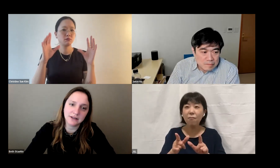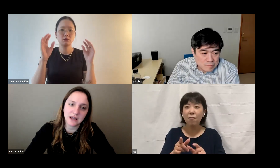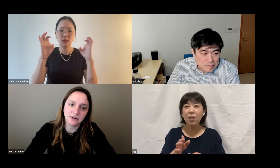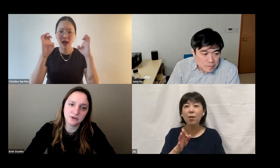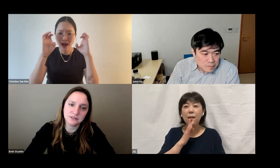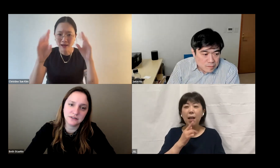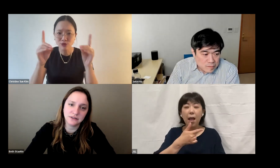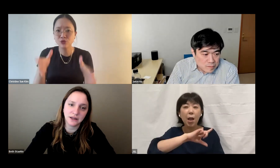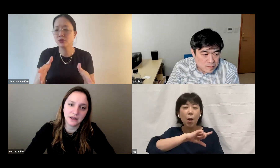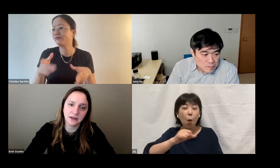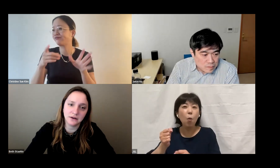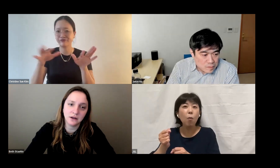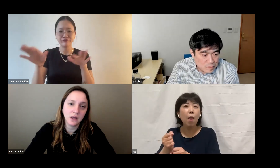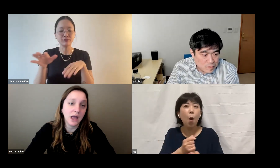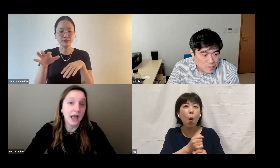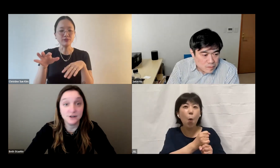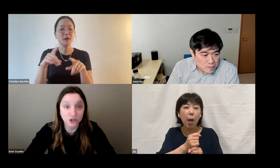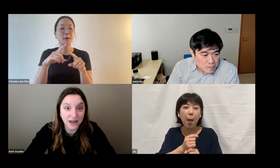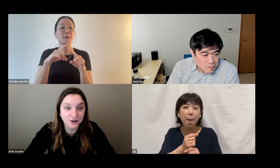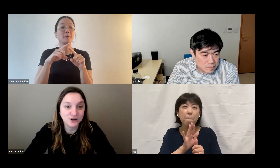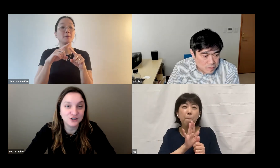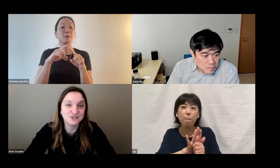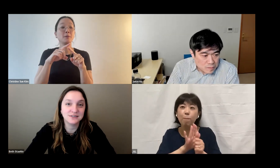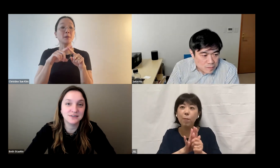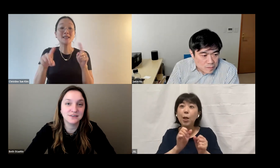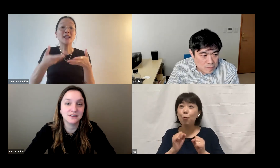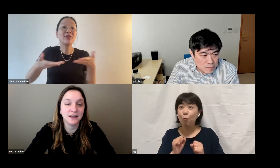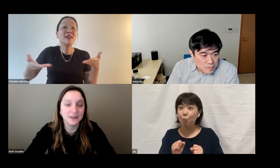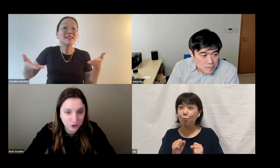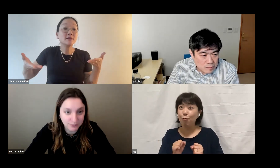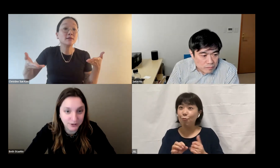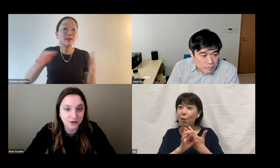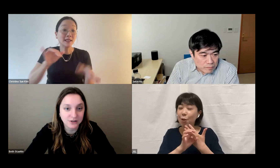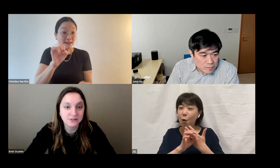and you see that in educators, interpreters.